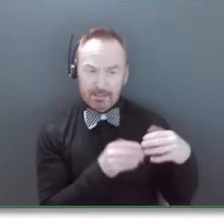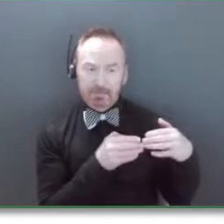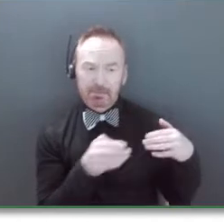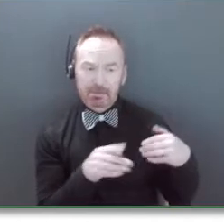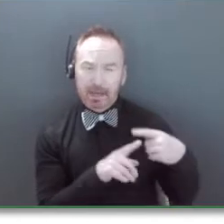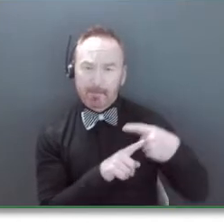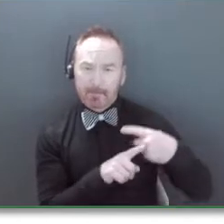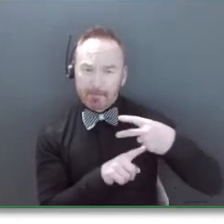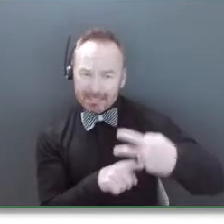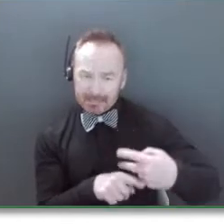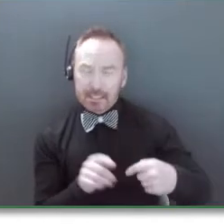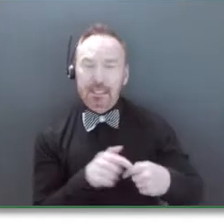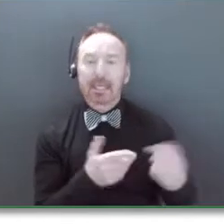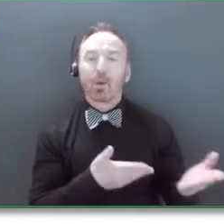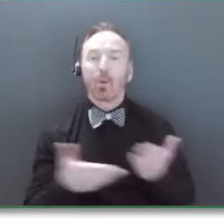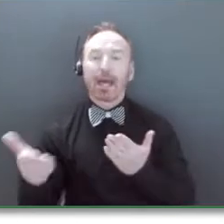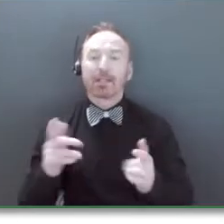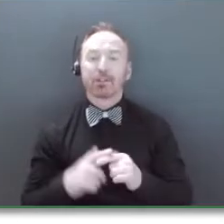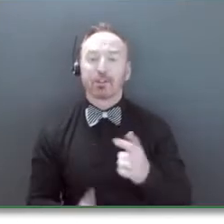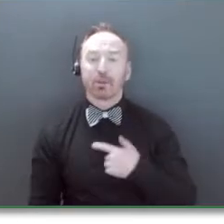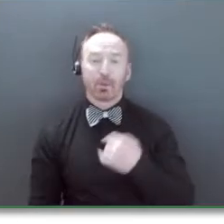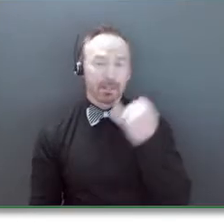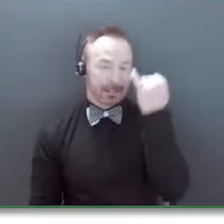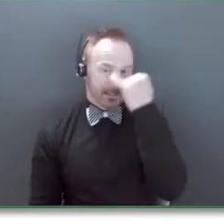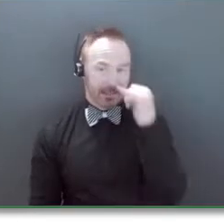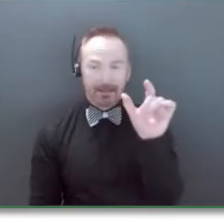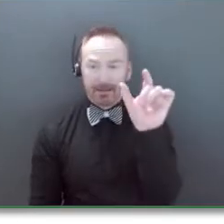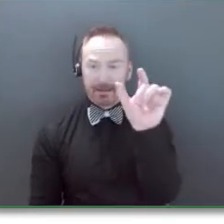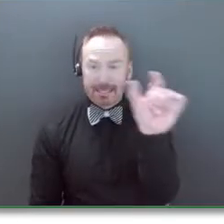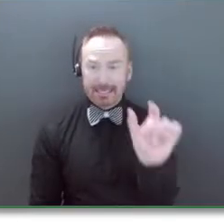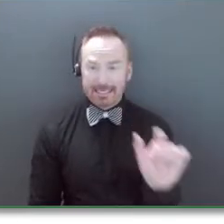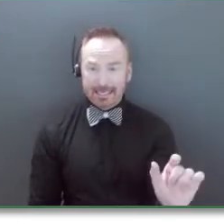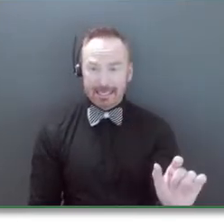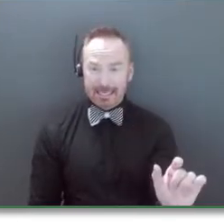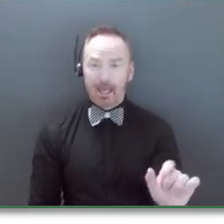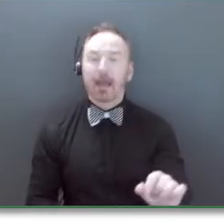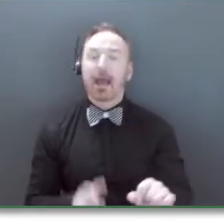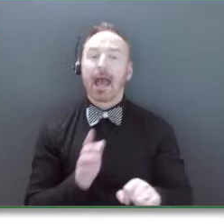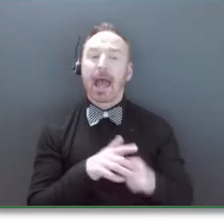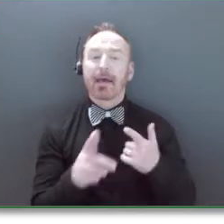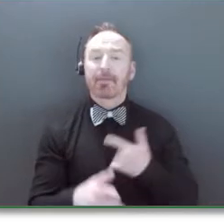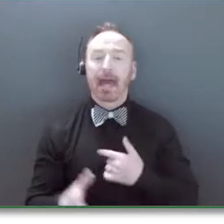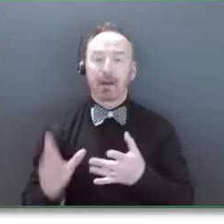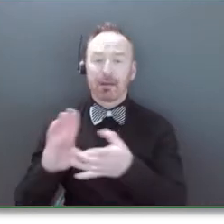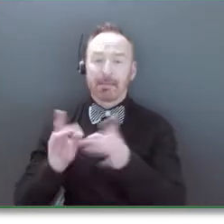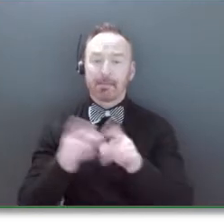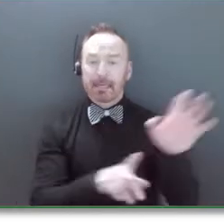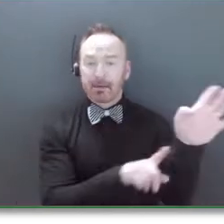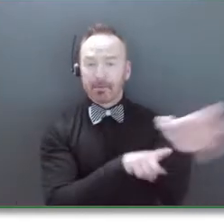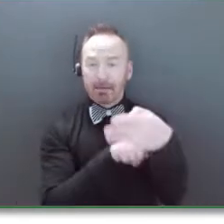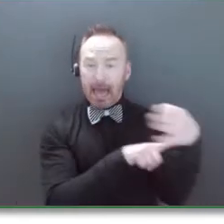Italy and accept the Olympic flag at the 2006 Turin games.